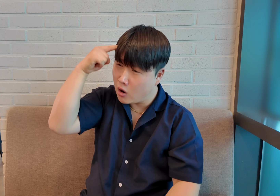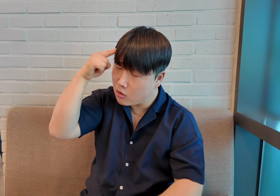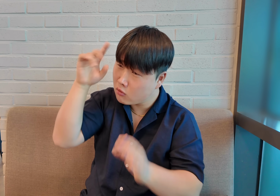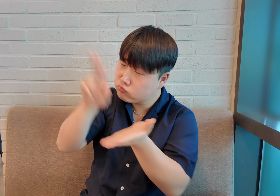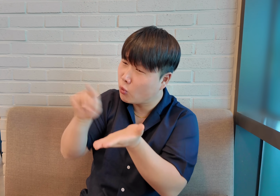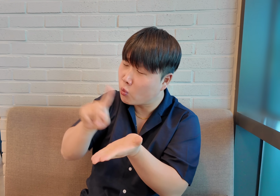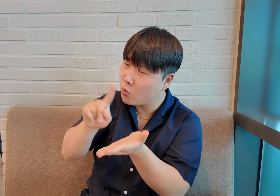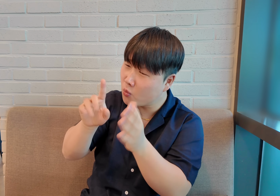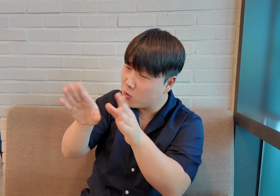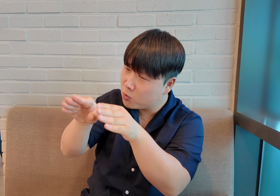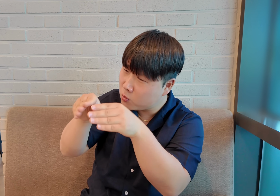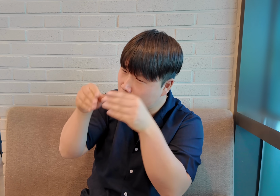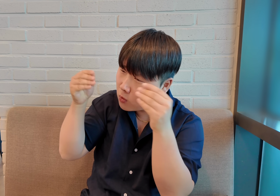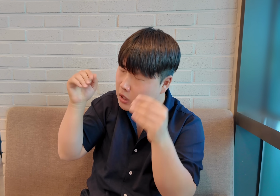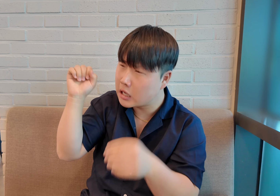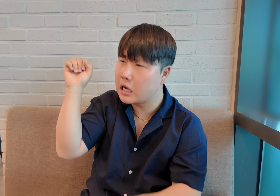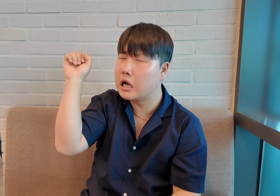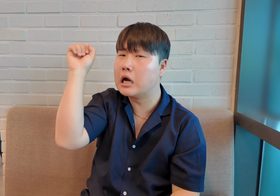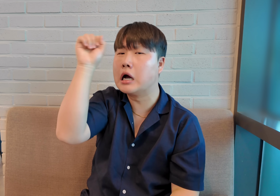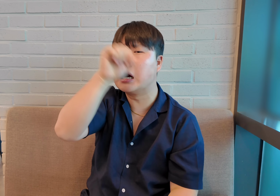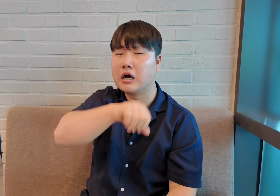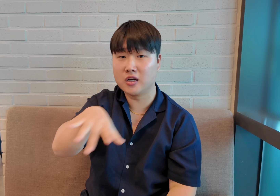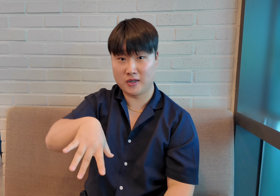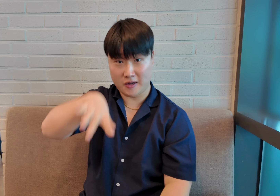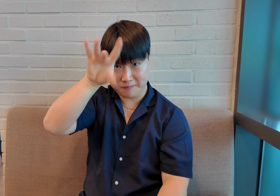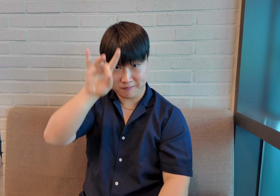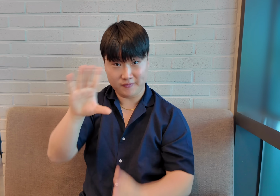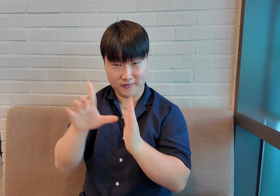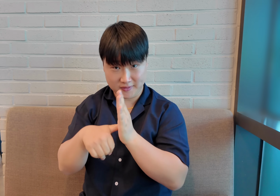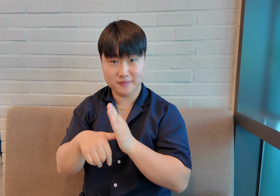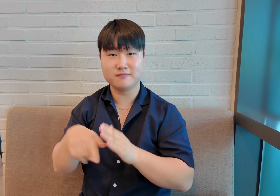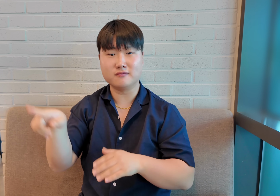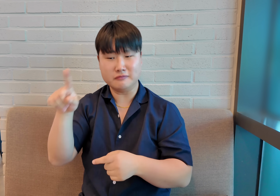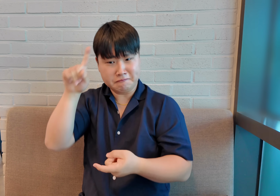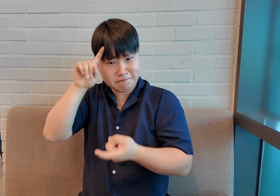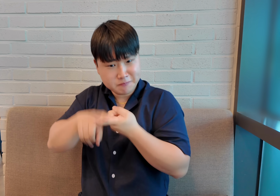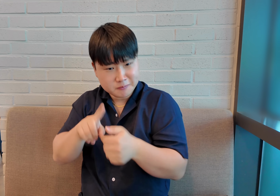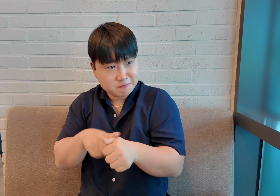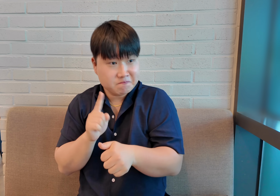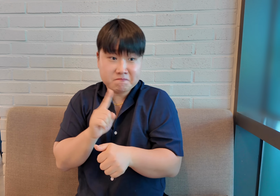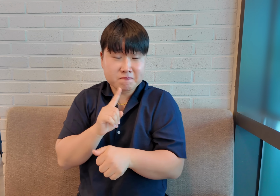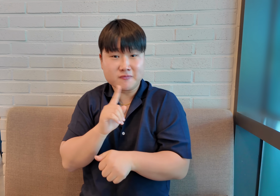So I wondered why that was the case. When you first became interested in sign language, when